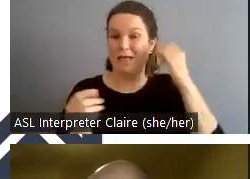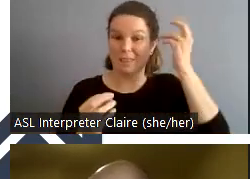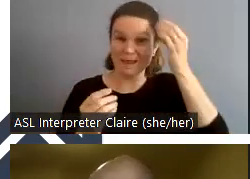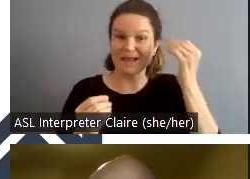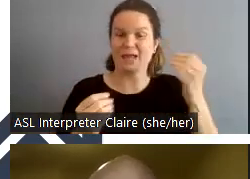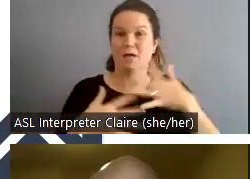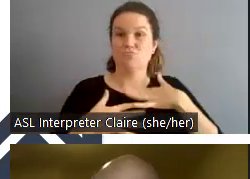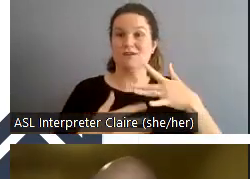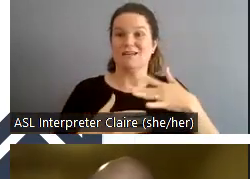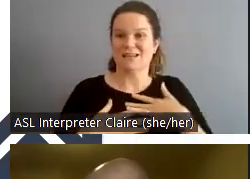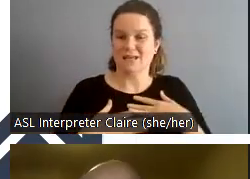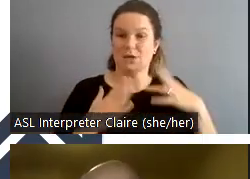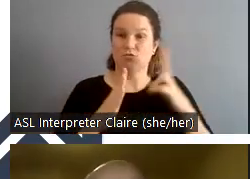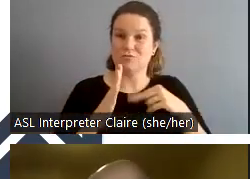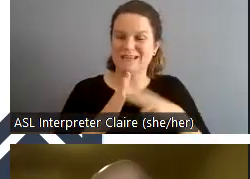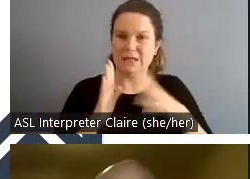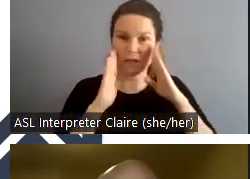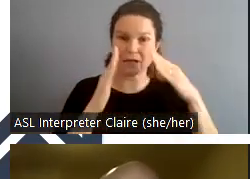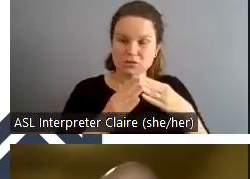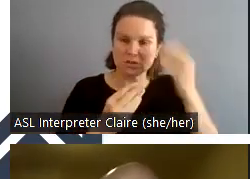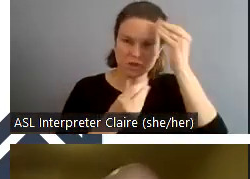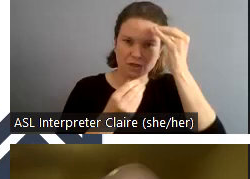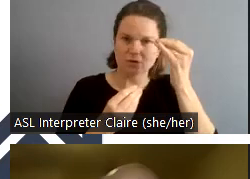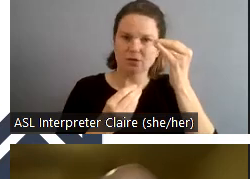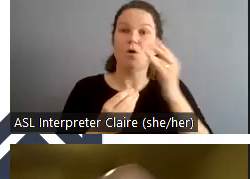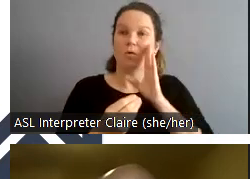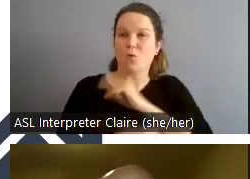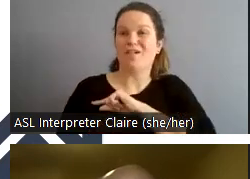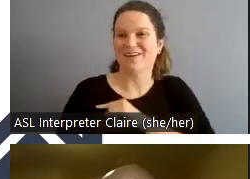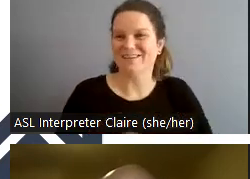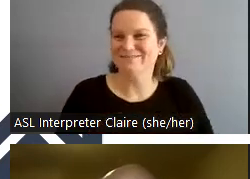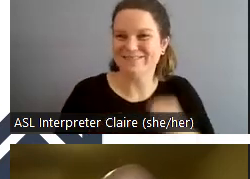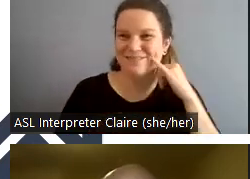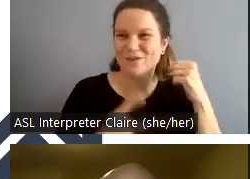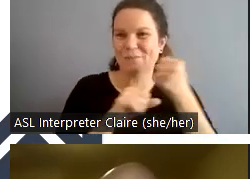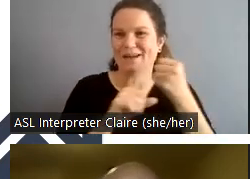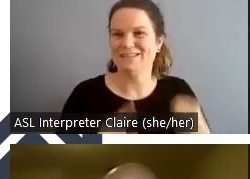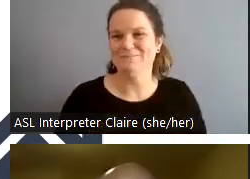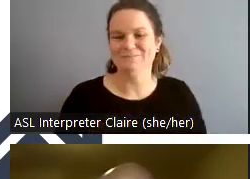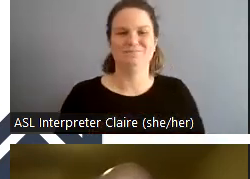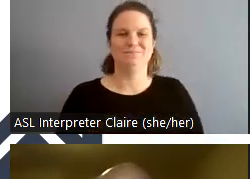and concentration, cognition- these are all things that would qualify. And